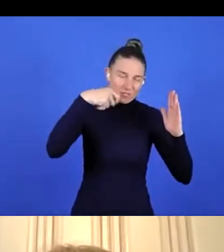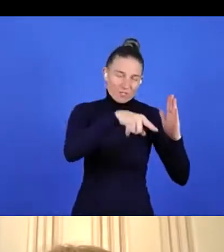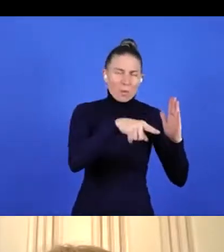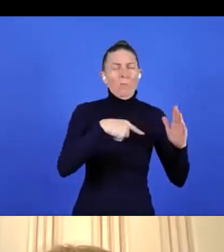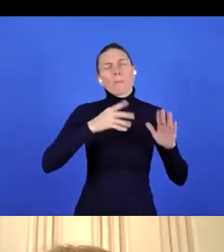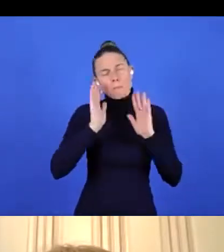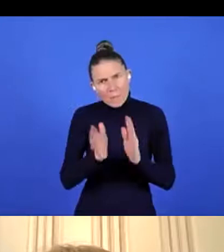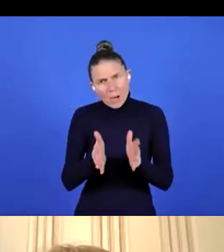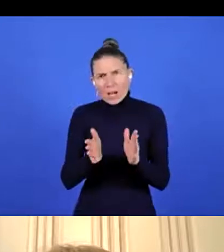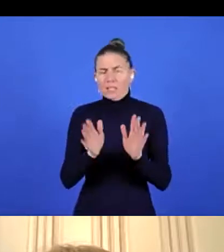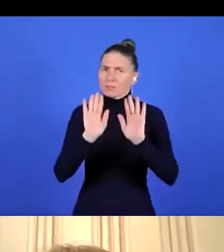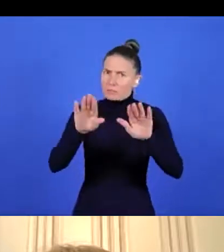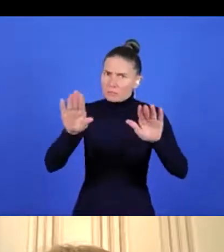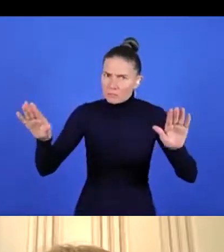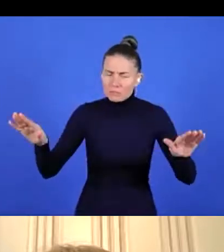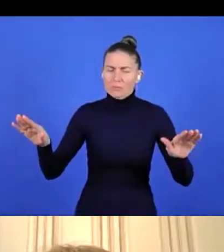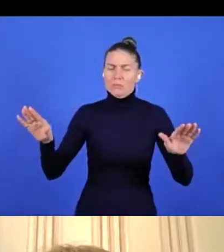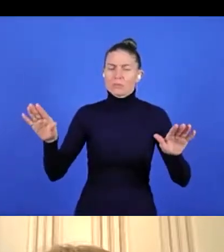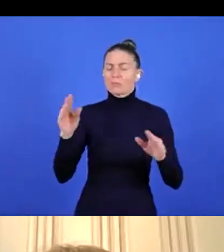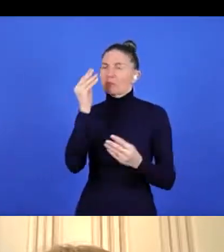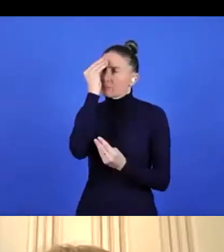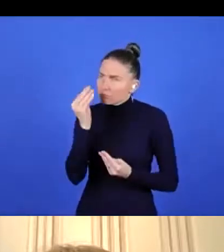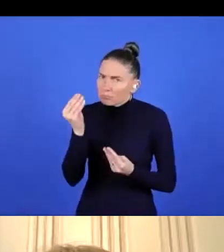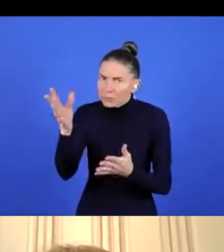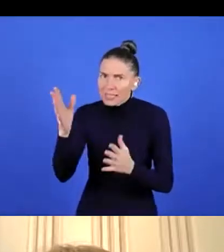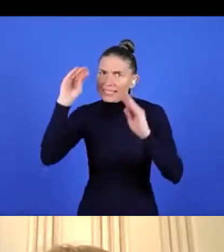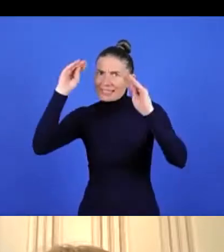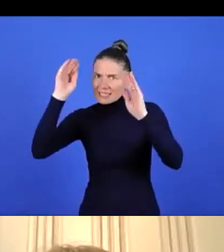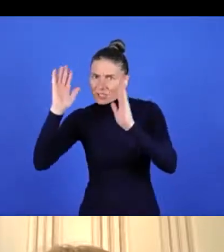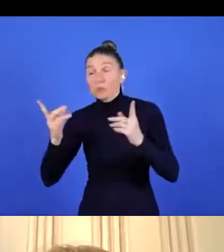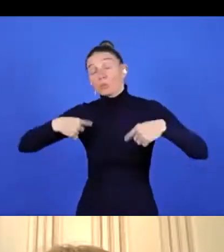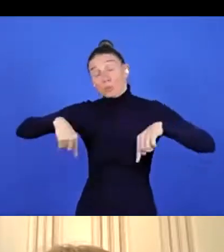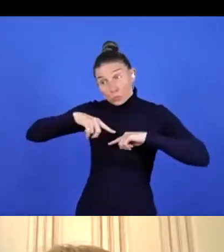, I've already mentioned in the video but we always have to inform